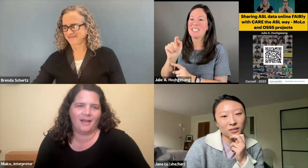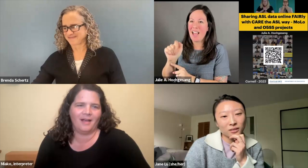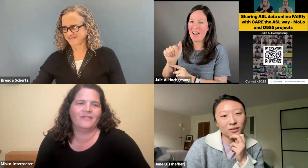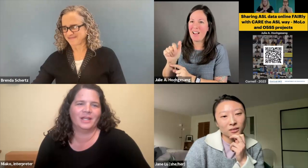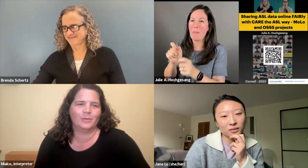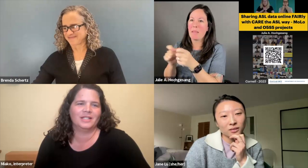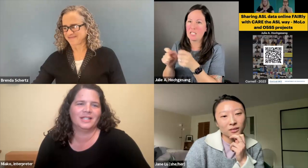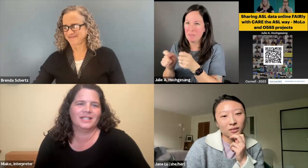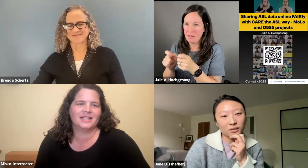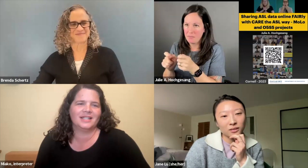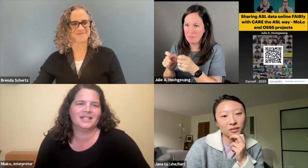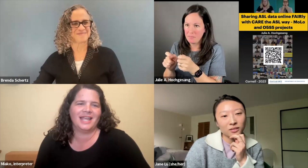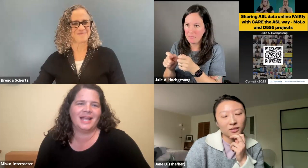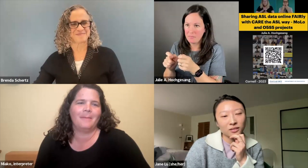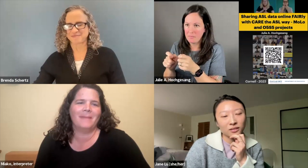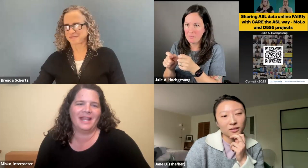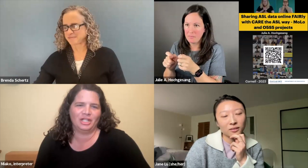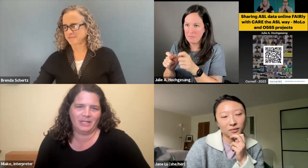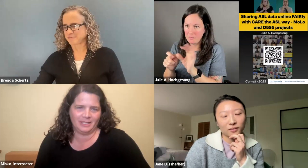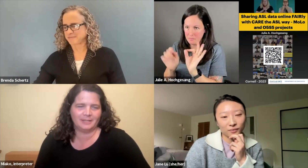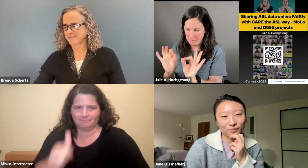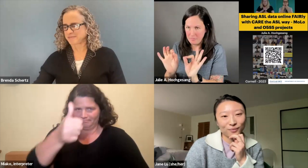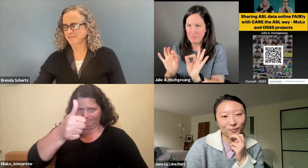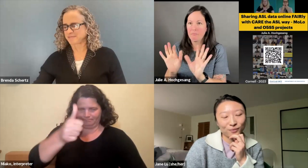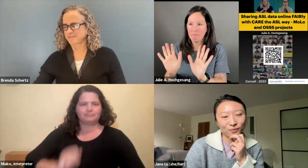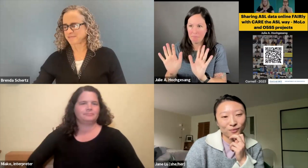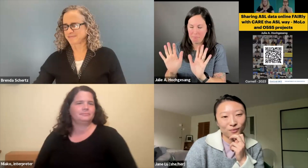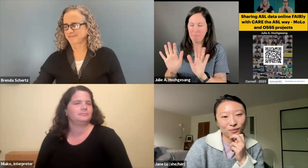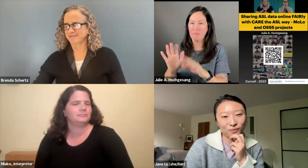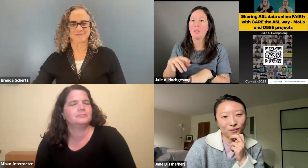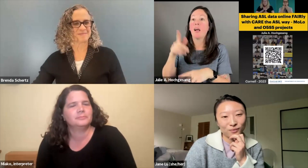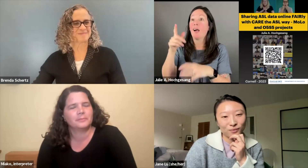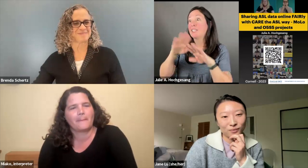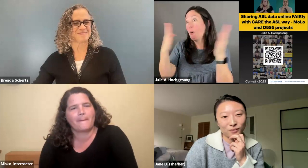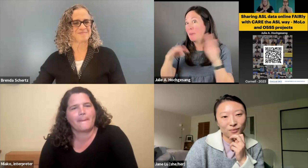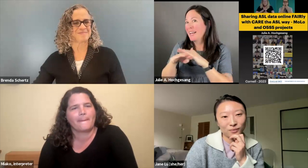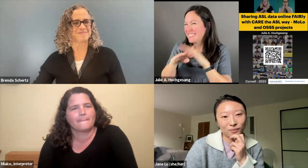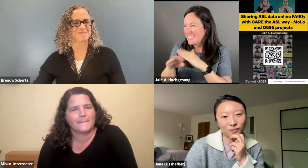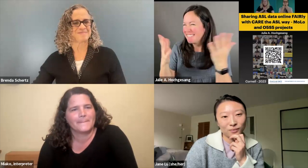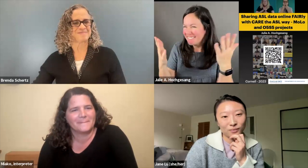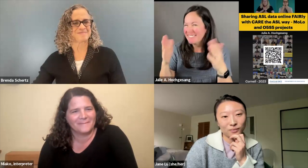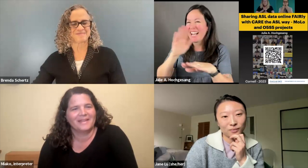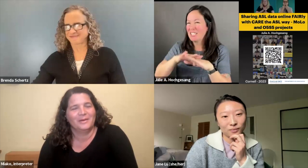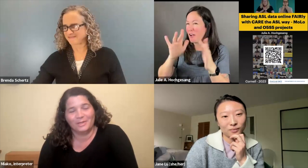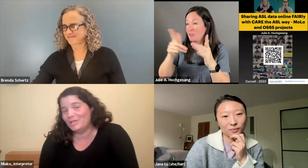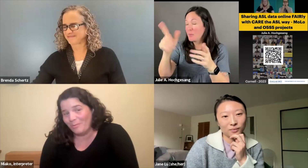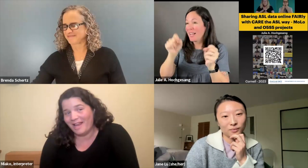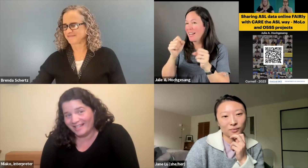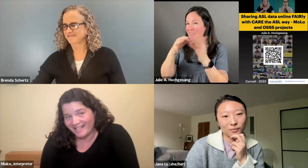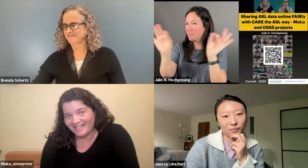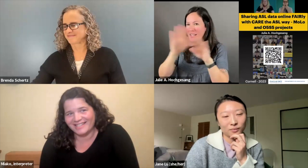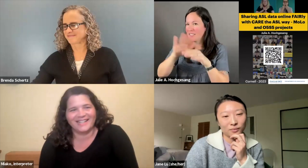of linguistics data management which is open access and it's